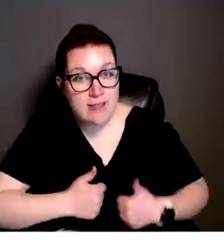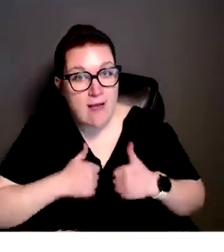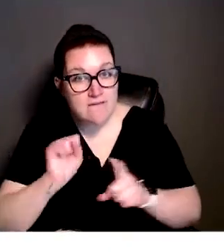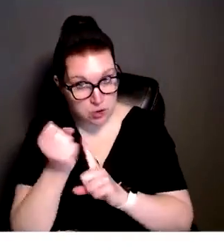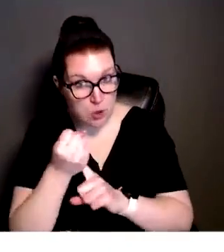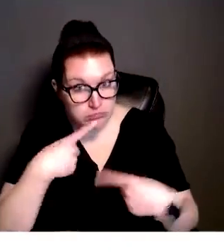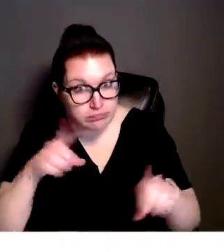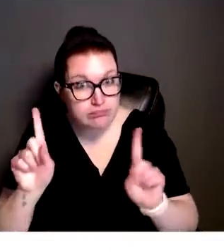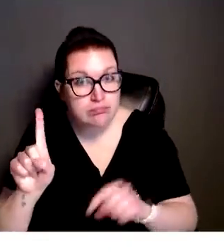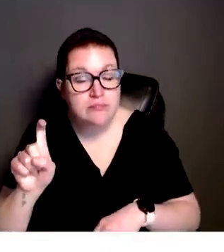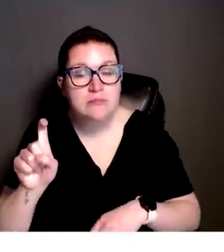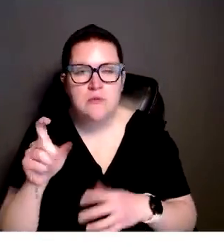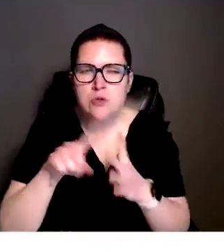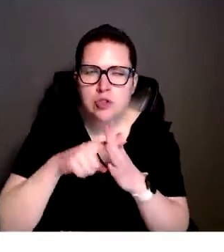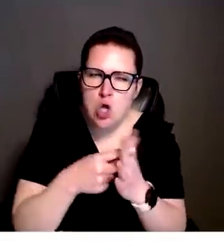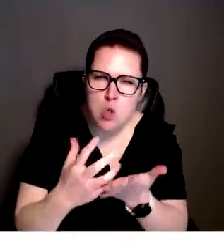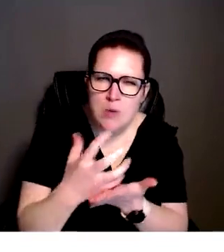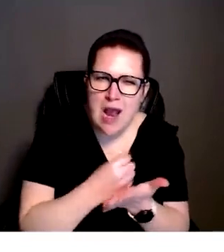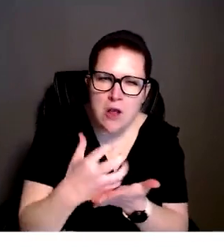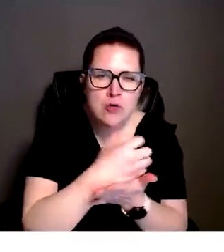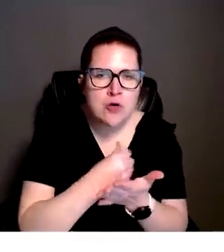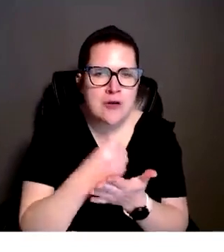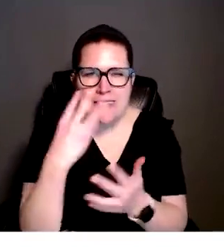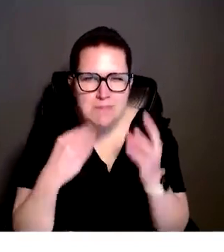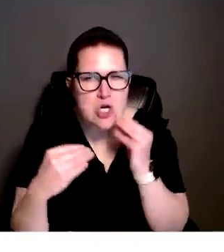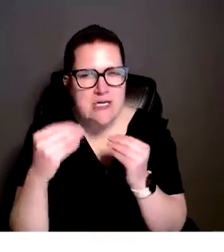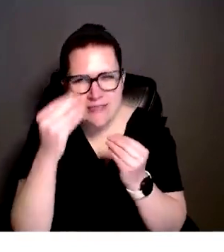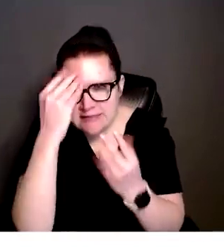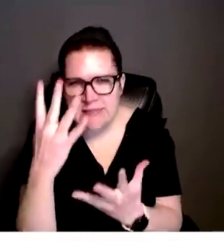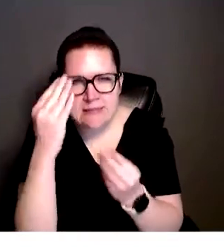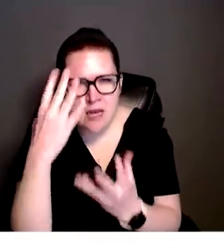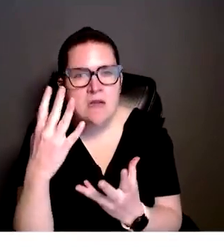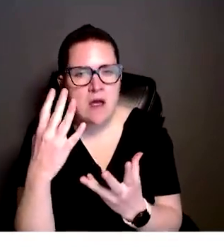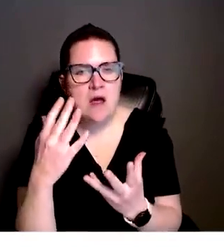So, gathering that experience, and evaluating